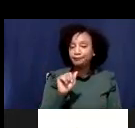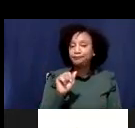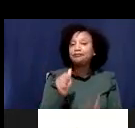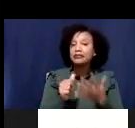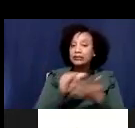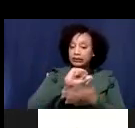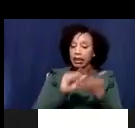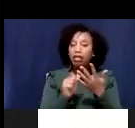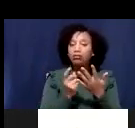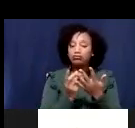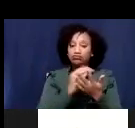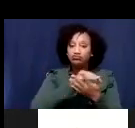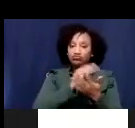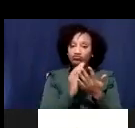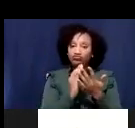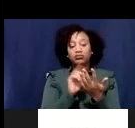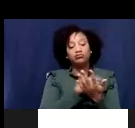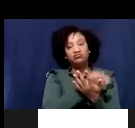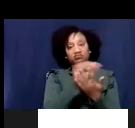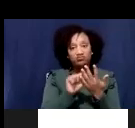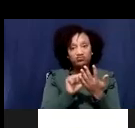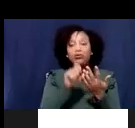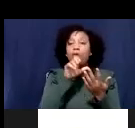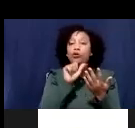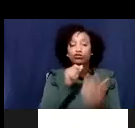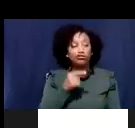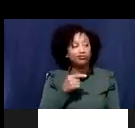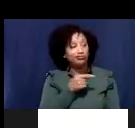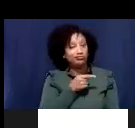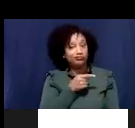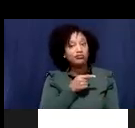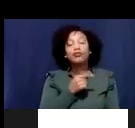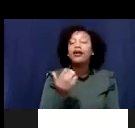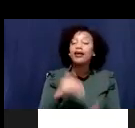with the orange arrow to the left, and within this criterion we ask the panelists,